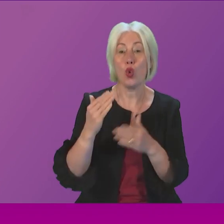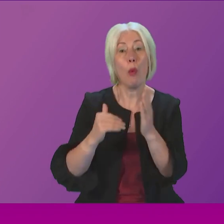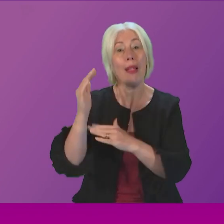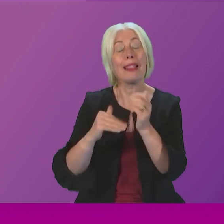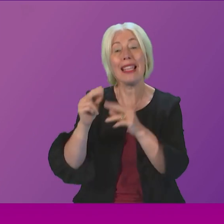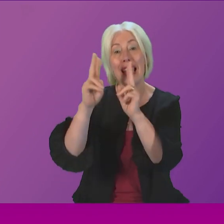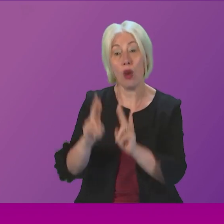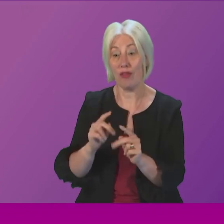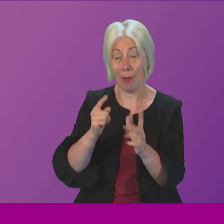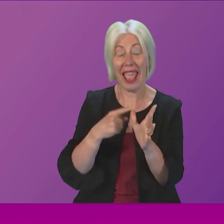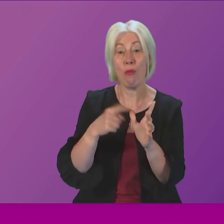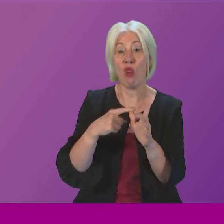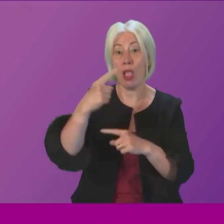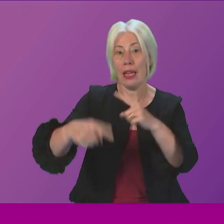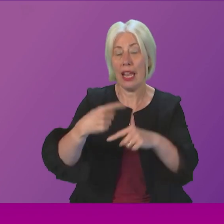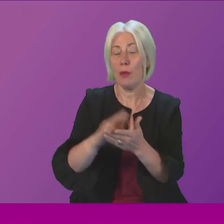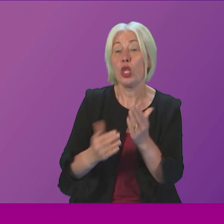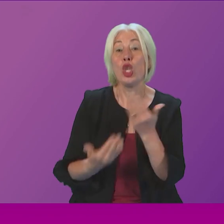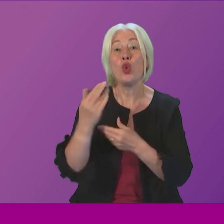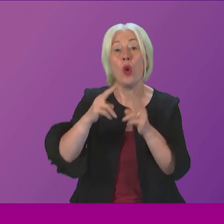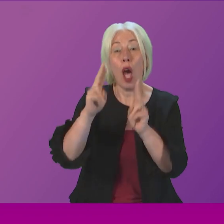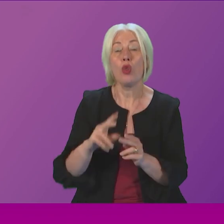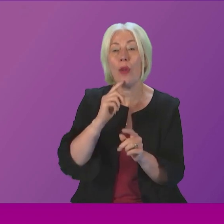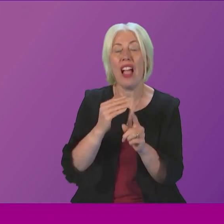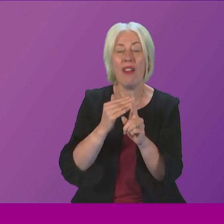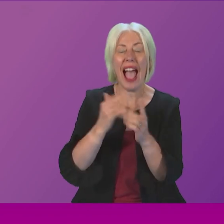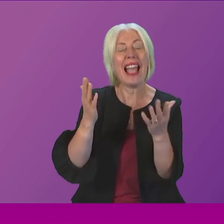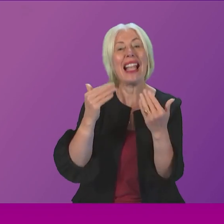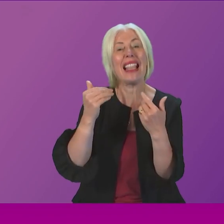April and means that new homes will be fitted with climate-friendly heating systems from